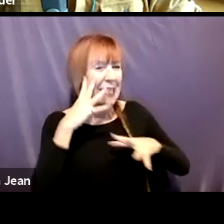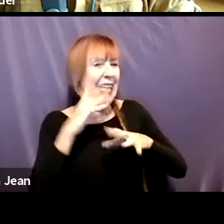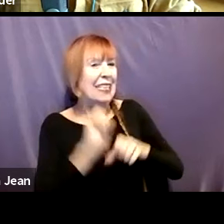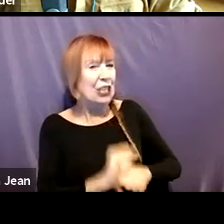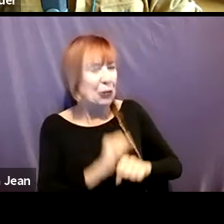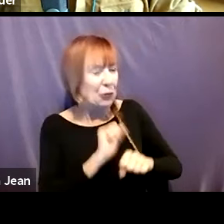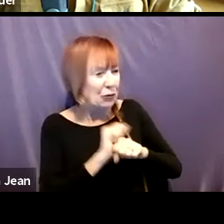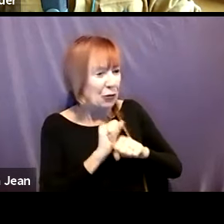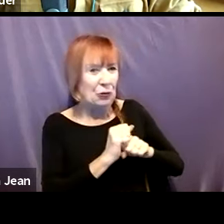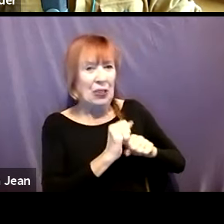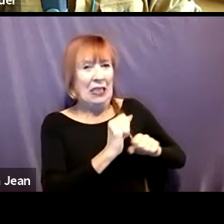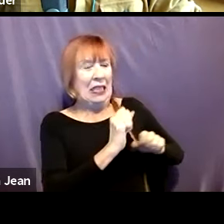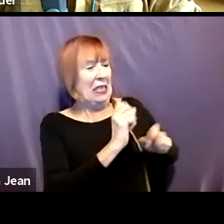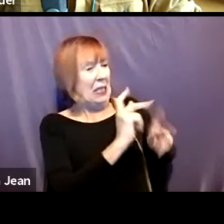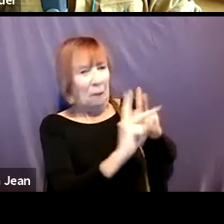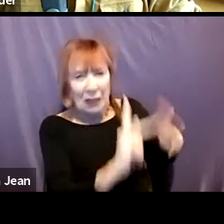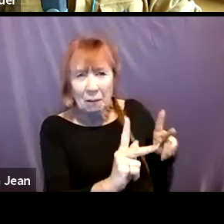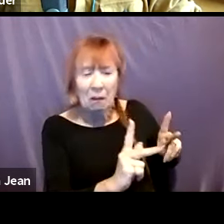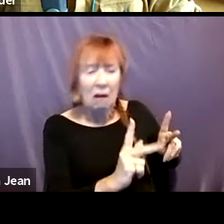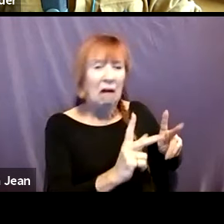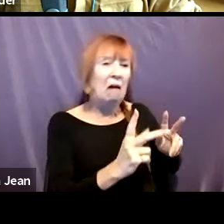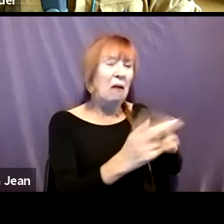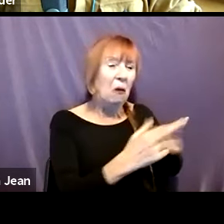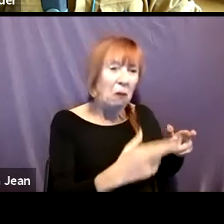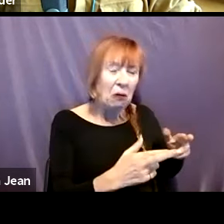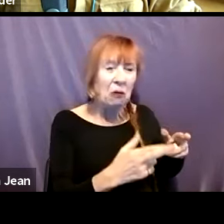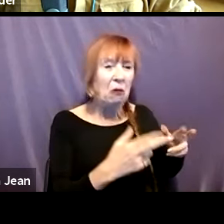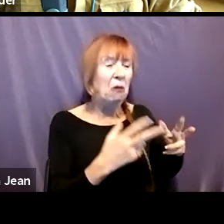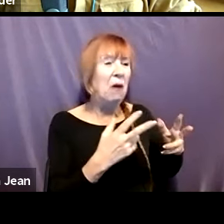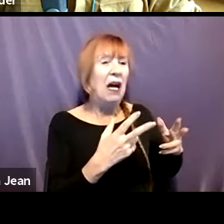and just even the act of, like, little things,